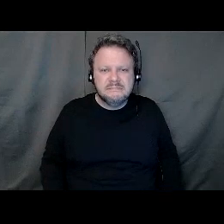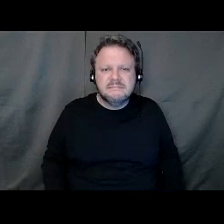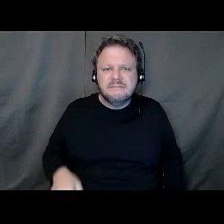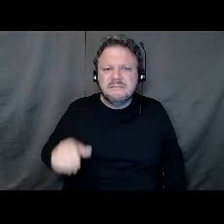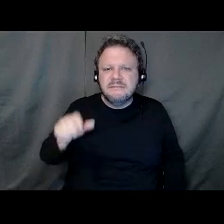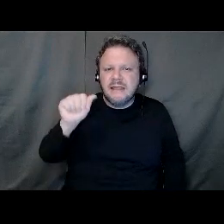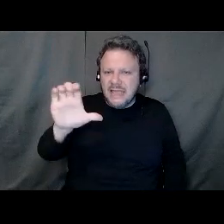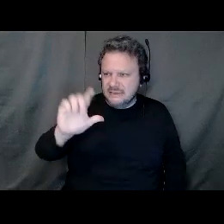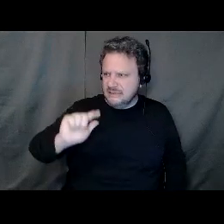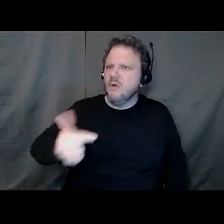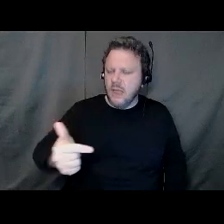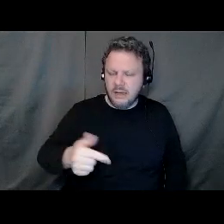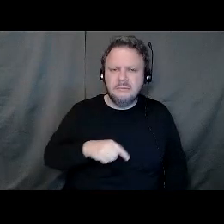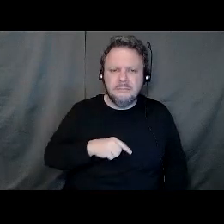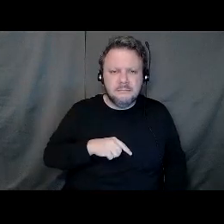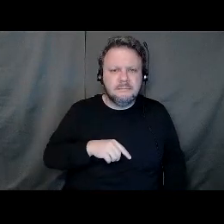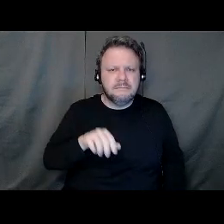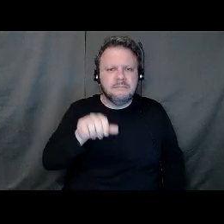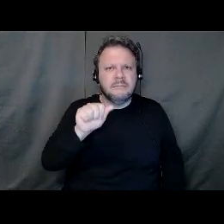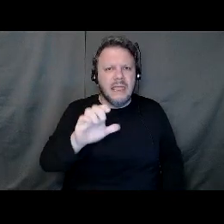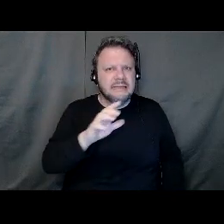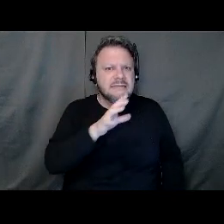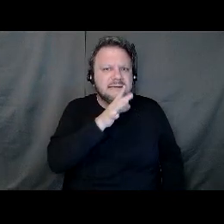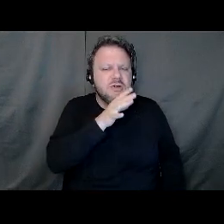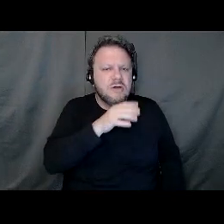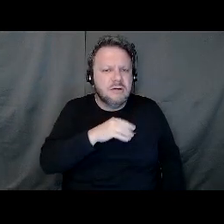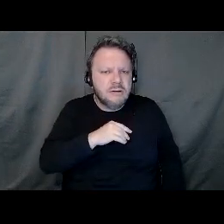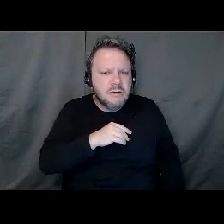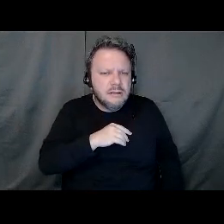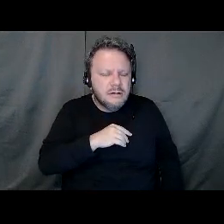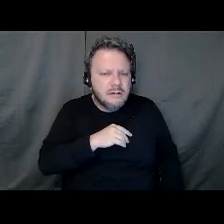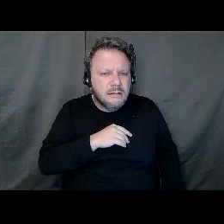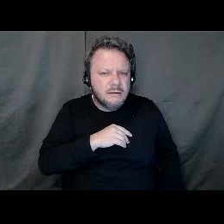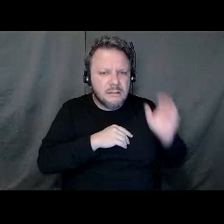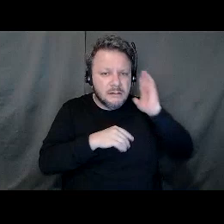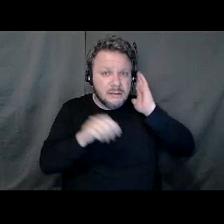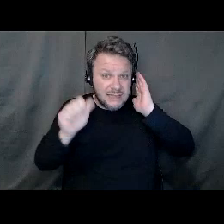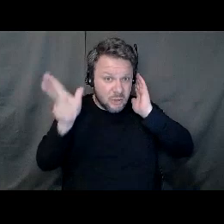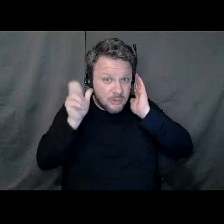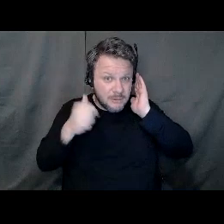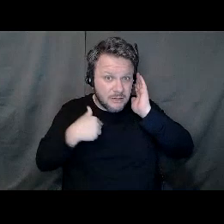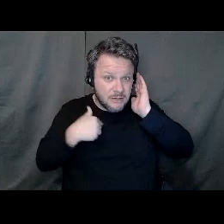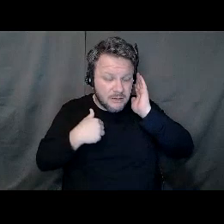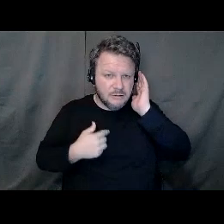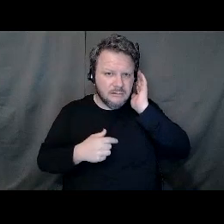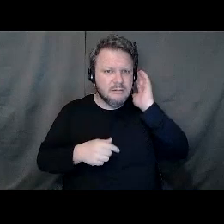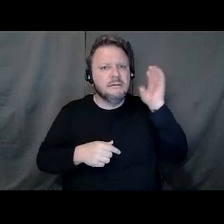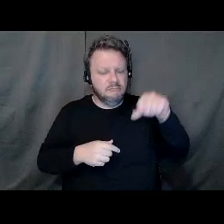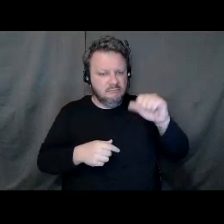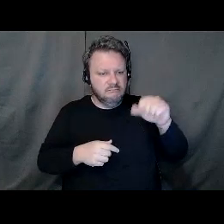Yeah, I think that's. AC. Go ahead. Yeah. Me. Yeah, can. Can you hear me? Yes.